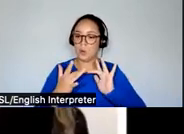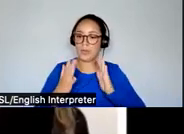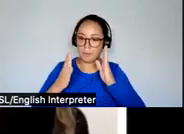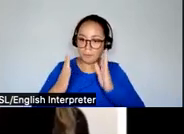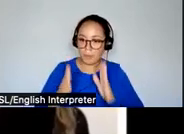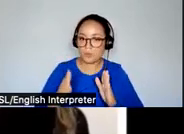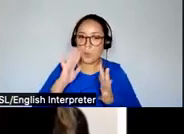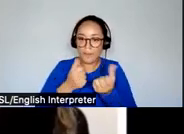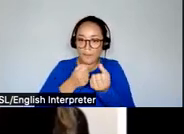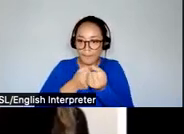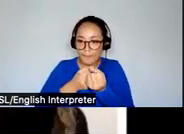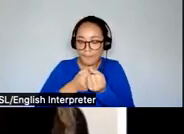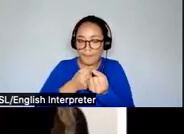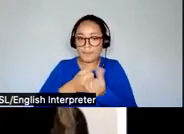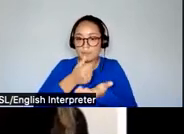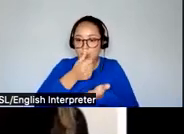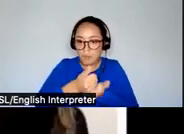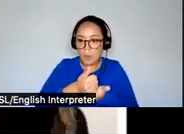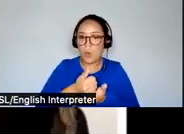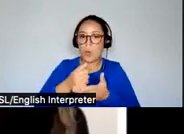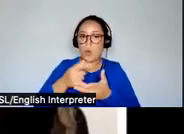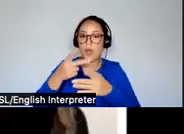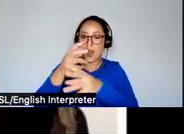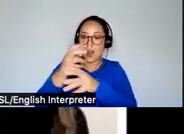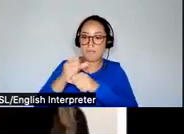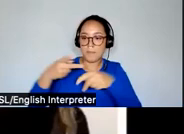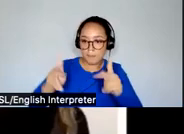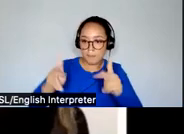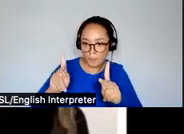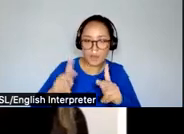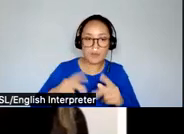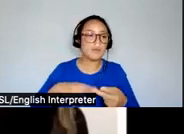permit process, as well as policies, procedures, bylaws.